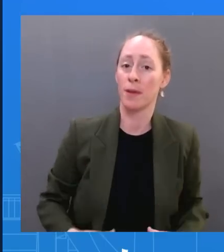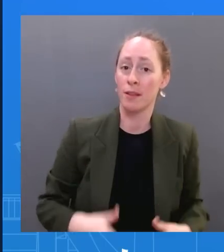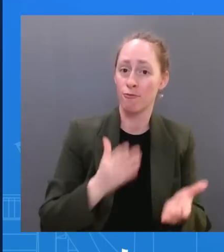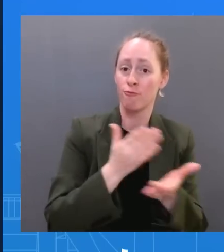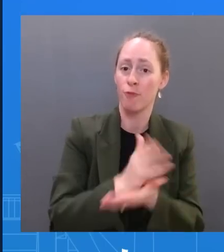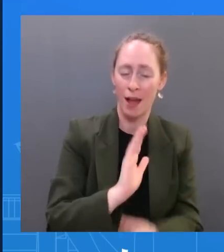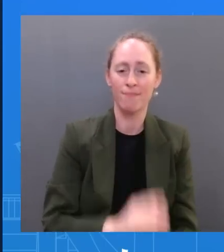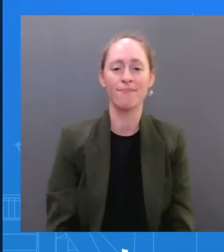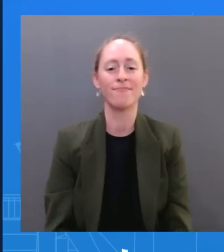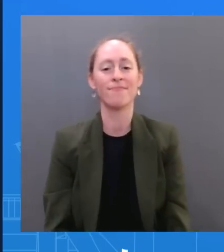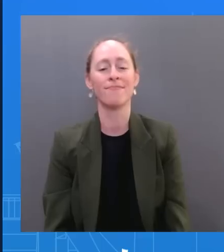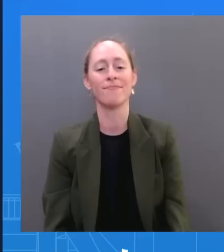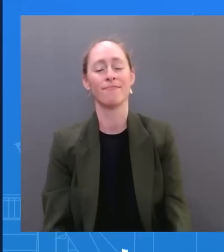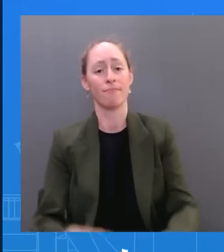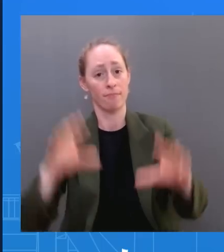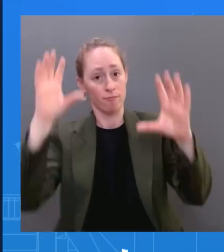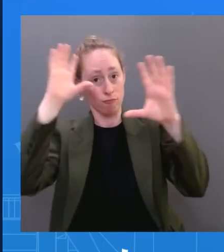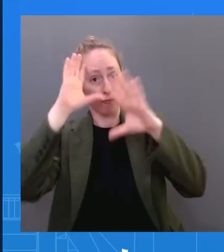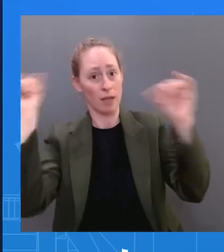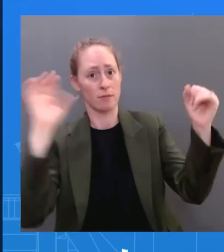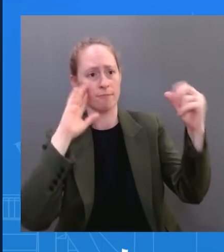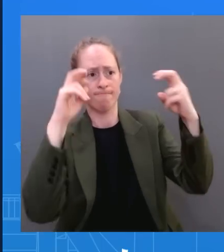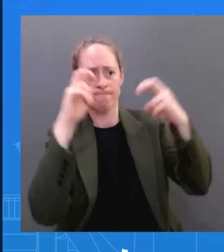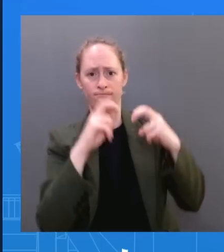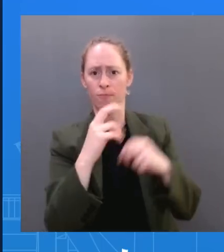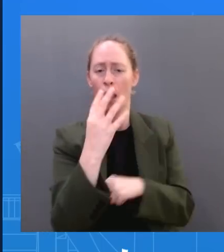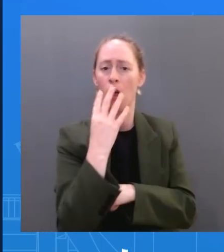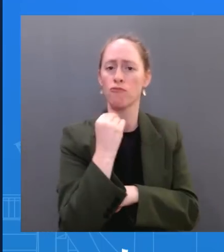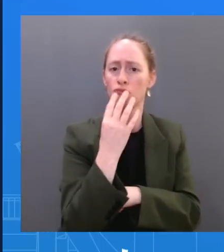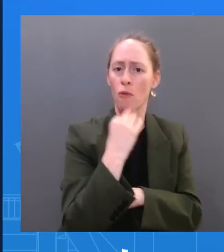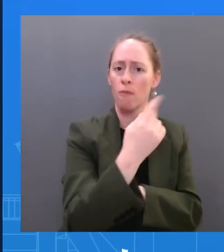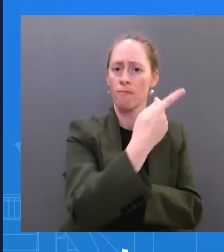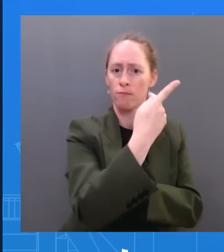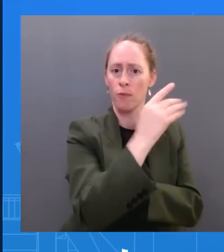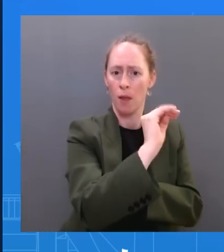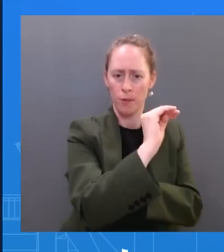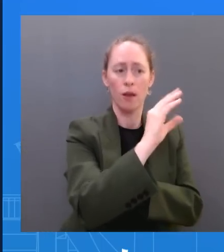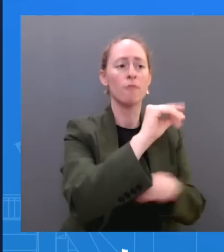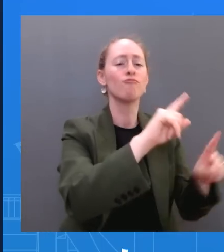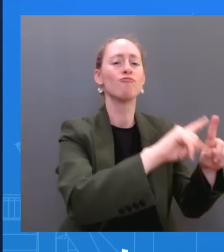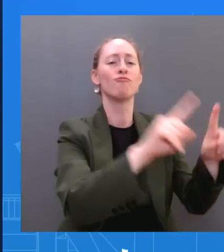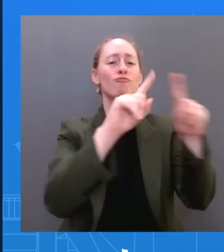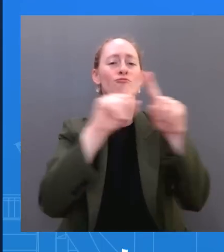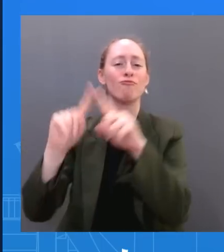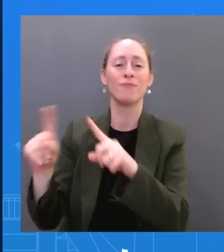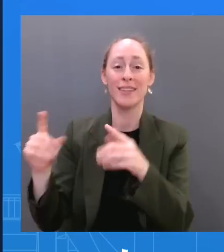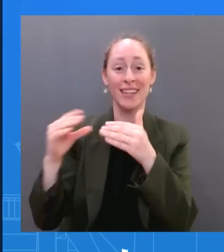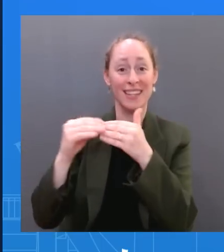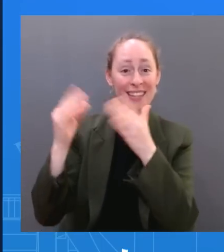with a number of other key Israeli leaders and public figures. He will also have the opportunity to receive